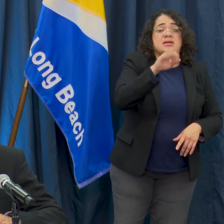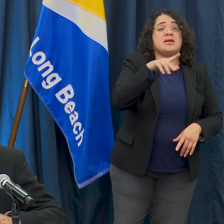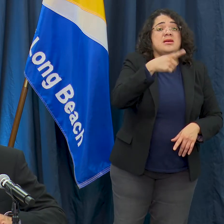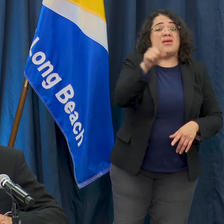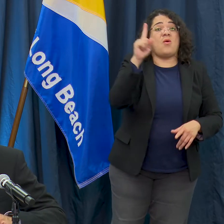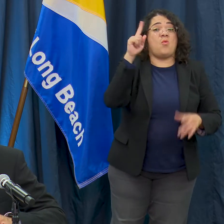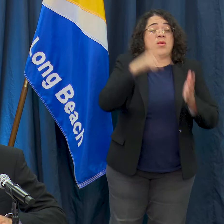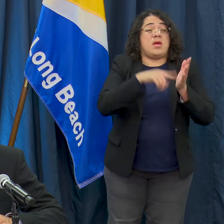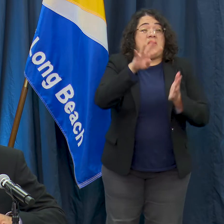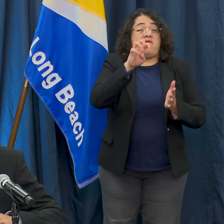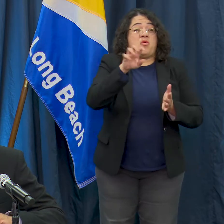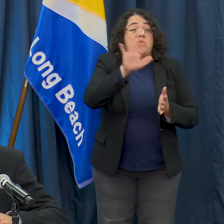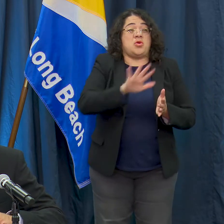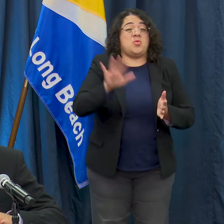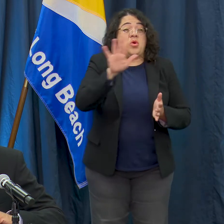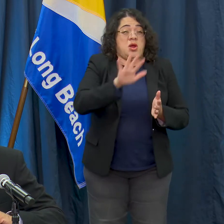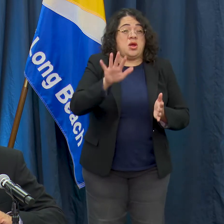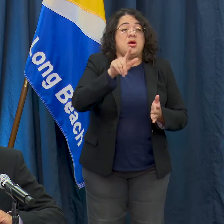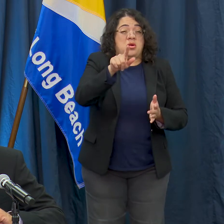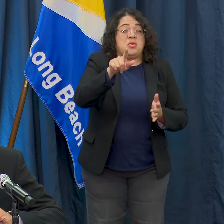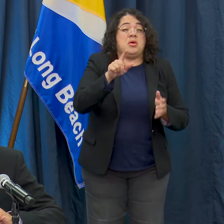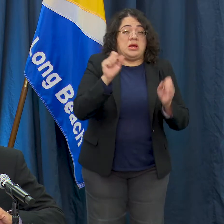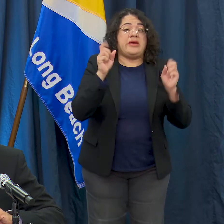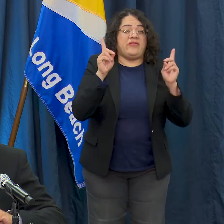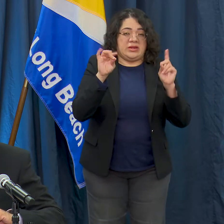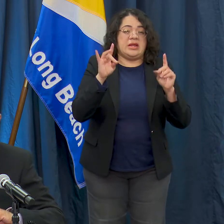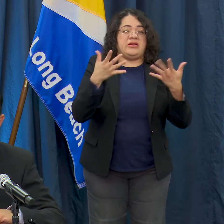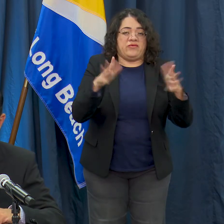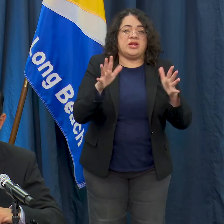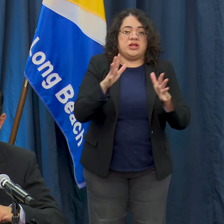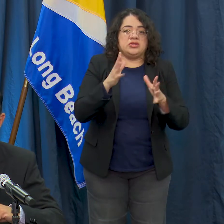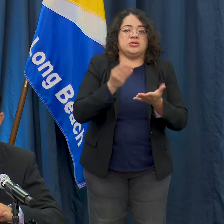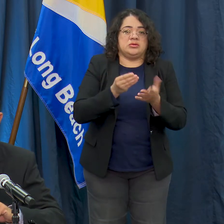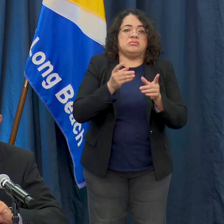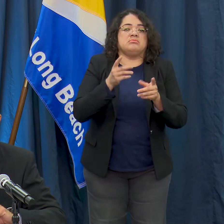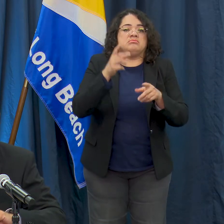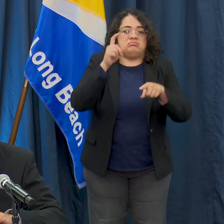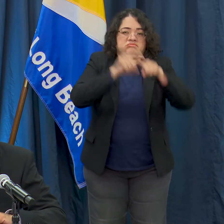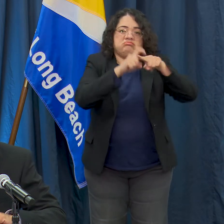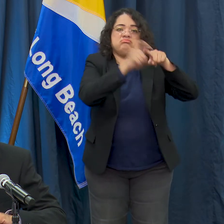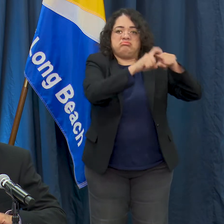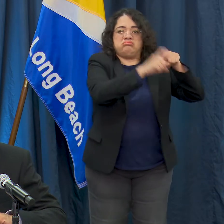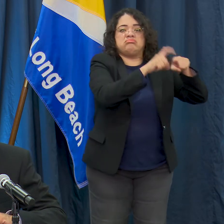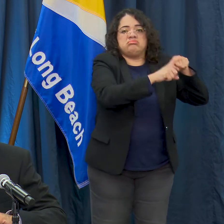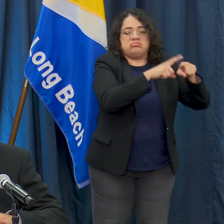more of you will do that as well. I now I want to talk a little bit about where